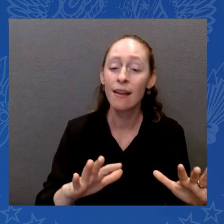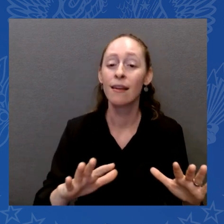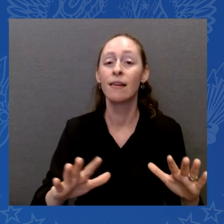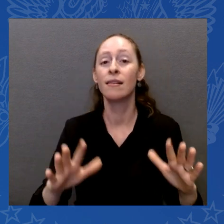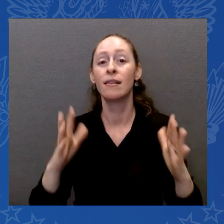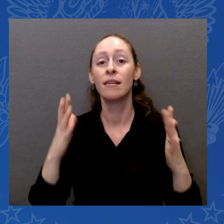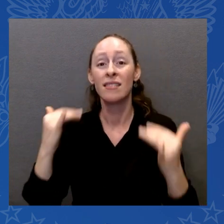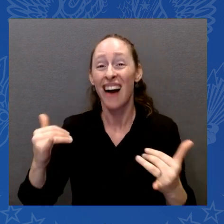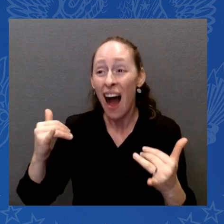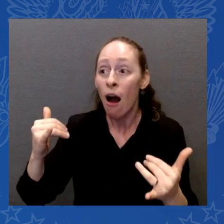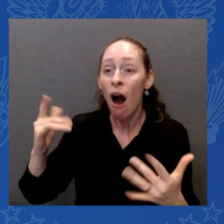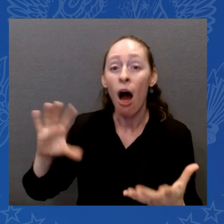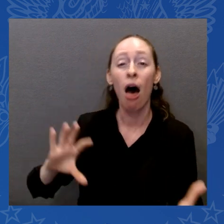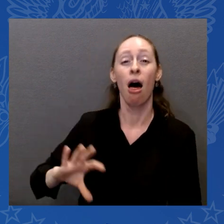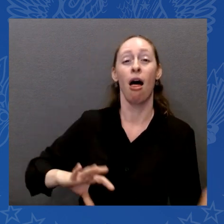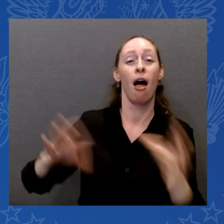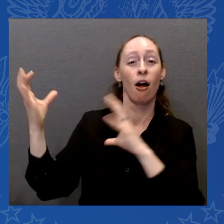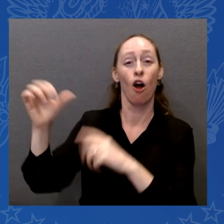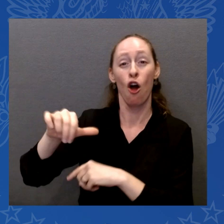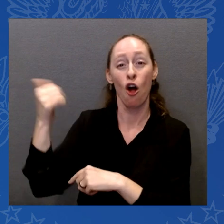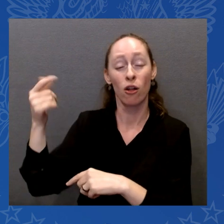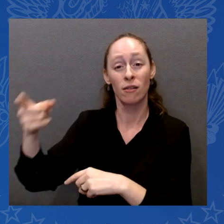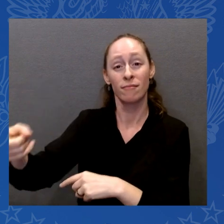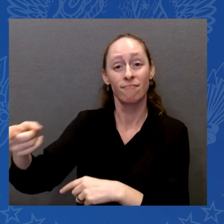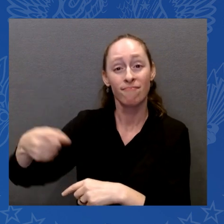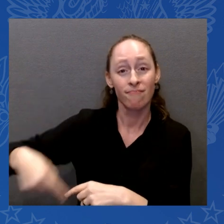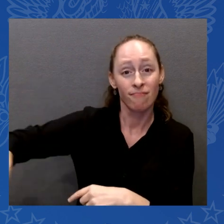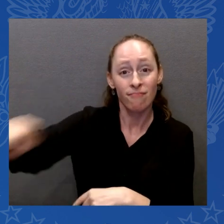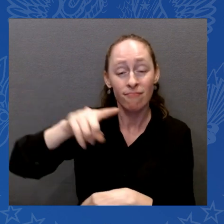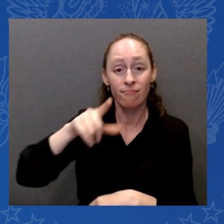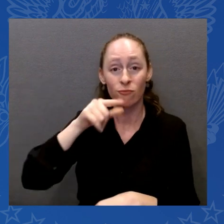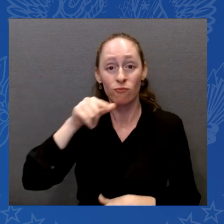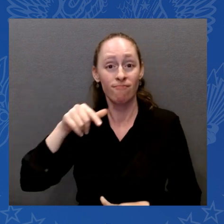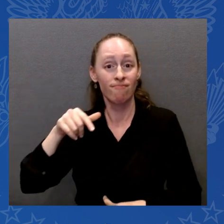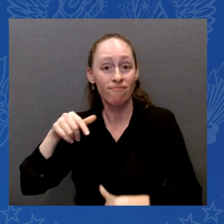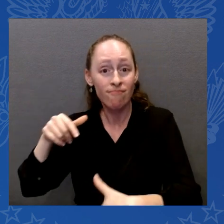can our health care system endure? Thank you.